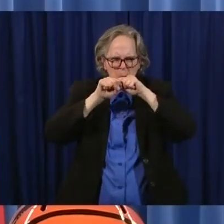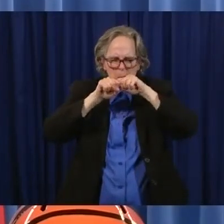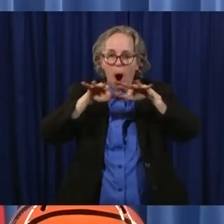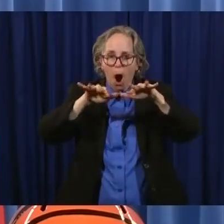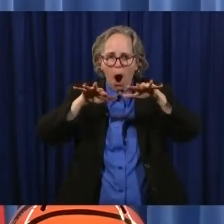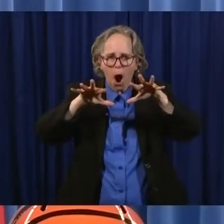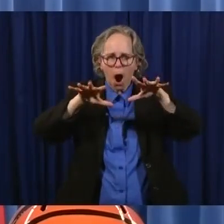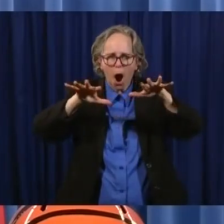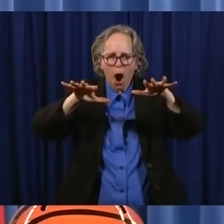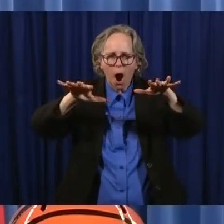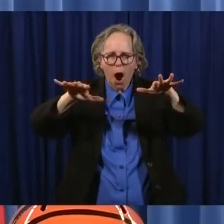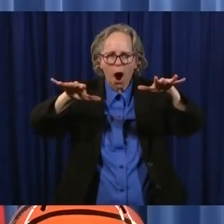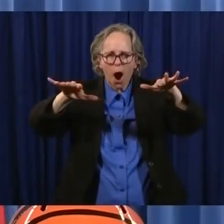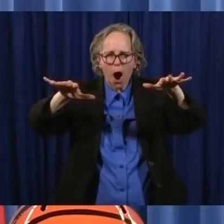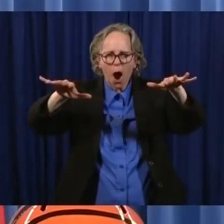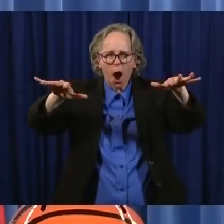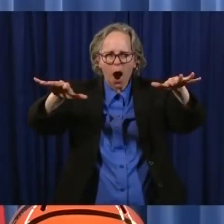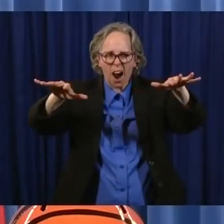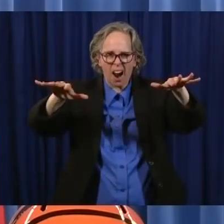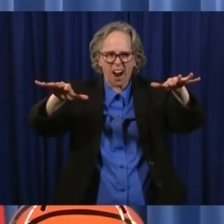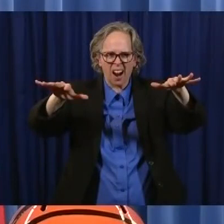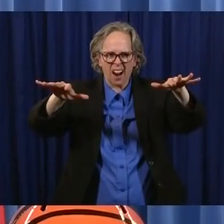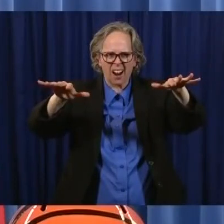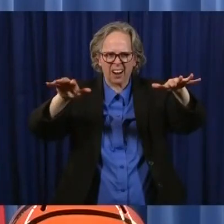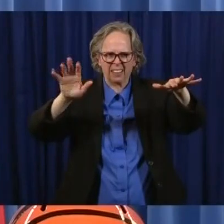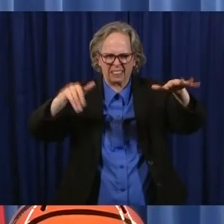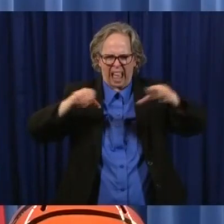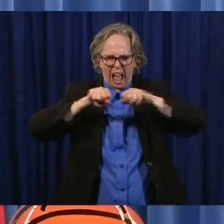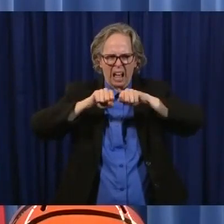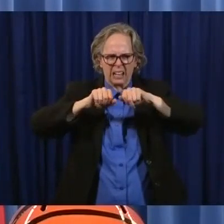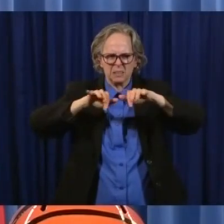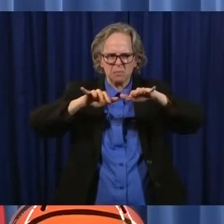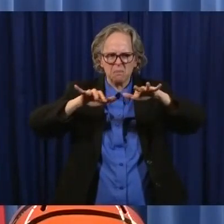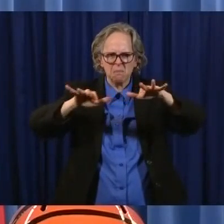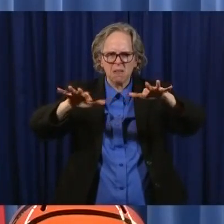AWAY. BUT WHEN I COUGH OR SNEEZE, YOU ARE GOING TO GET A SIMILAR CONE